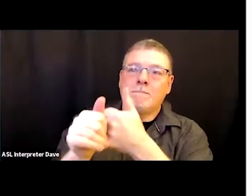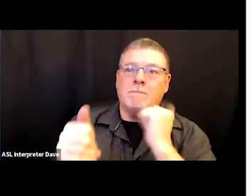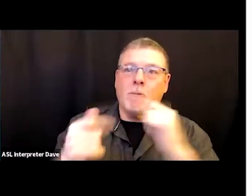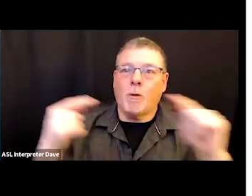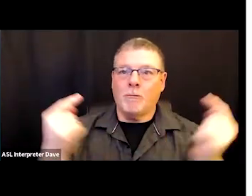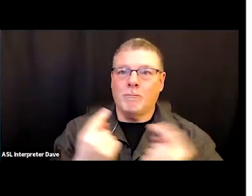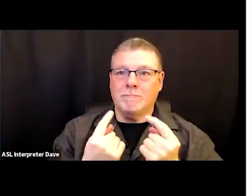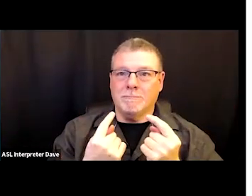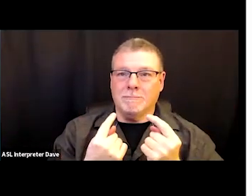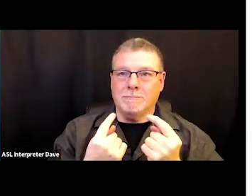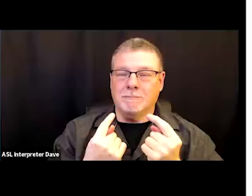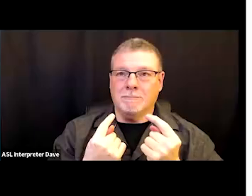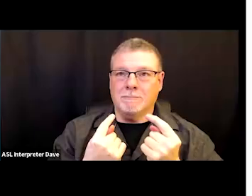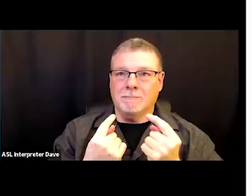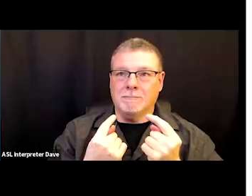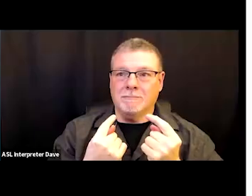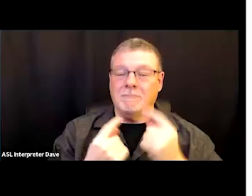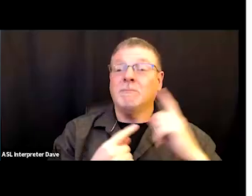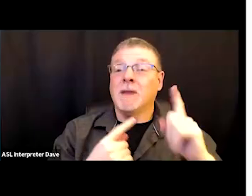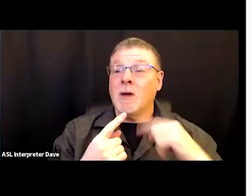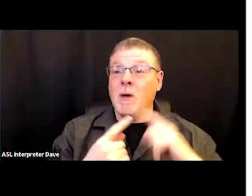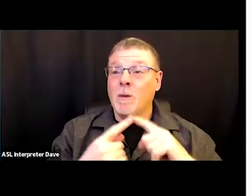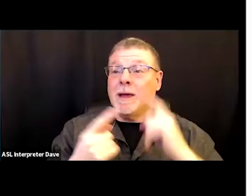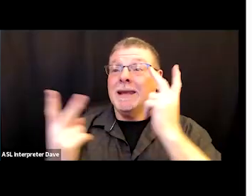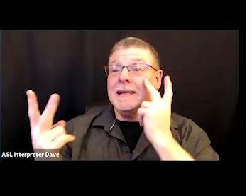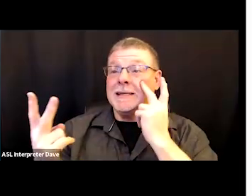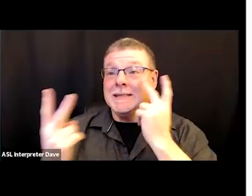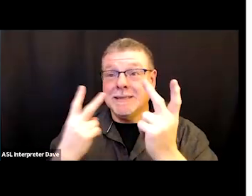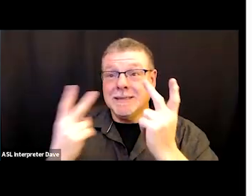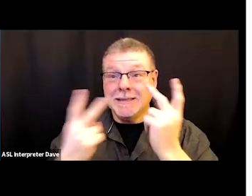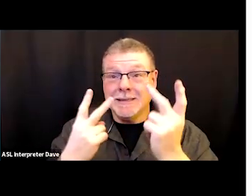So, when we see that a participant is overly agreeable